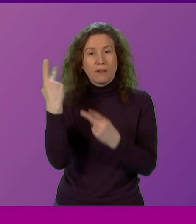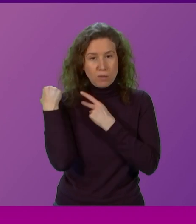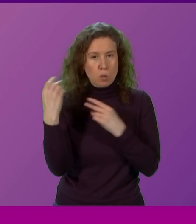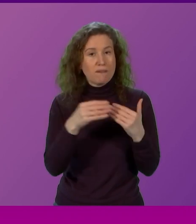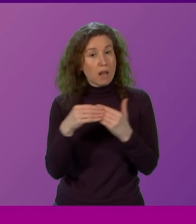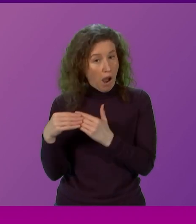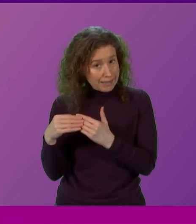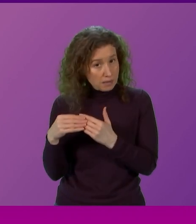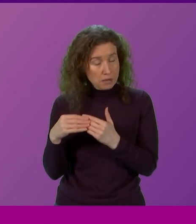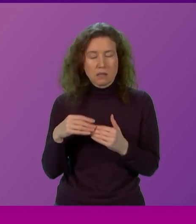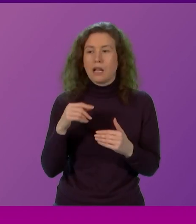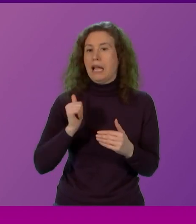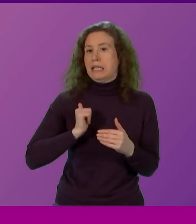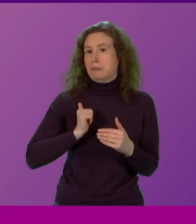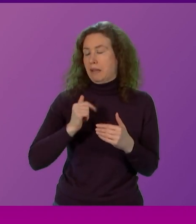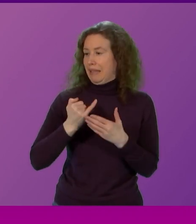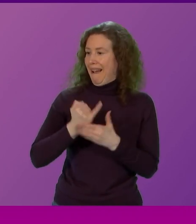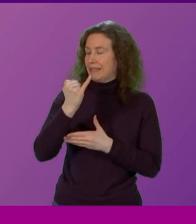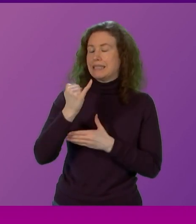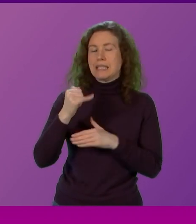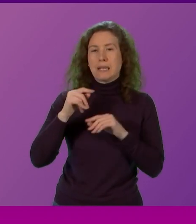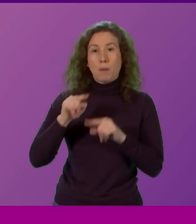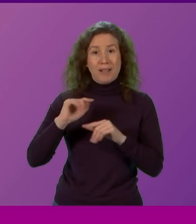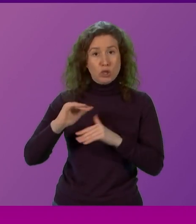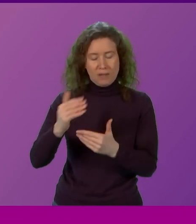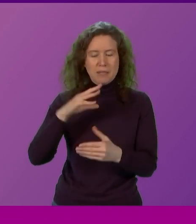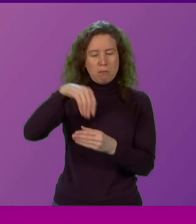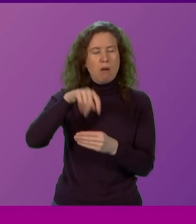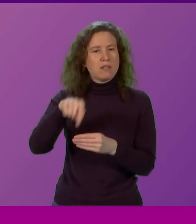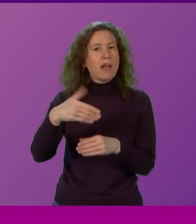Respectme, Scotland’s anti-bullying service, is part of that work, and we have invited